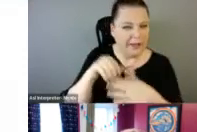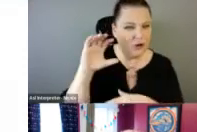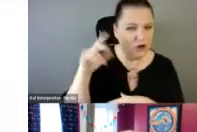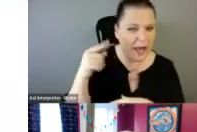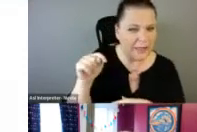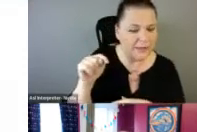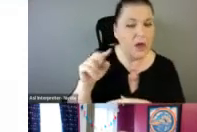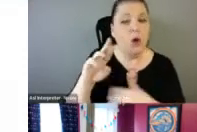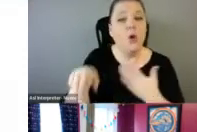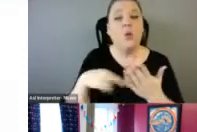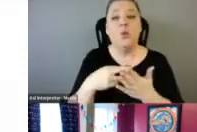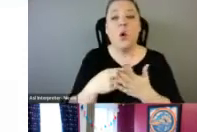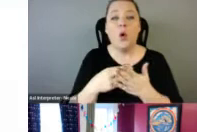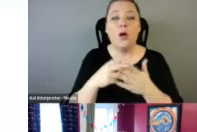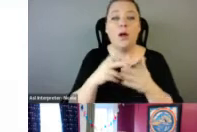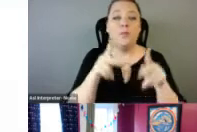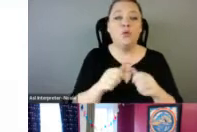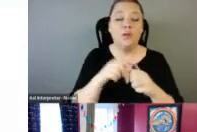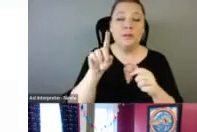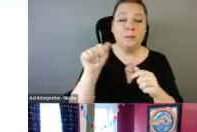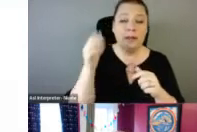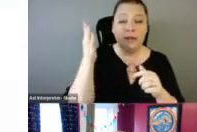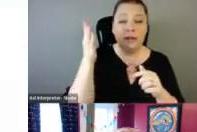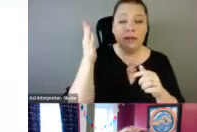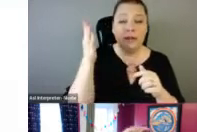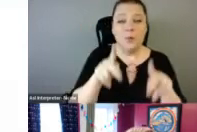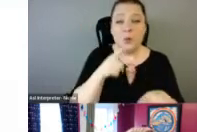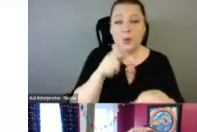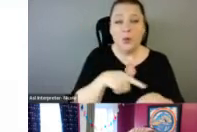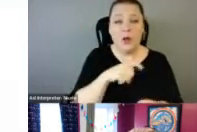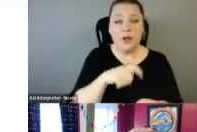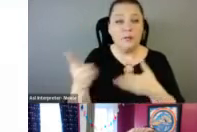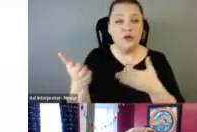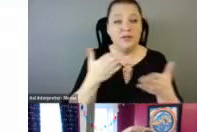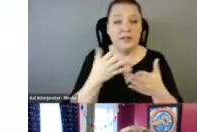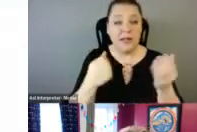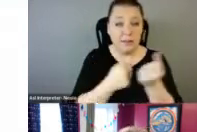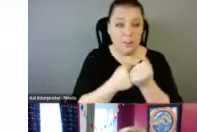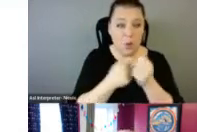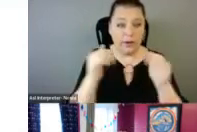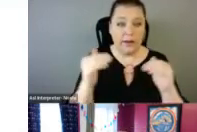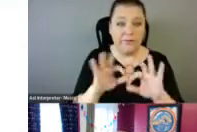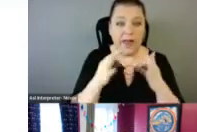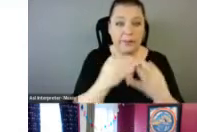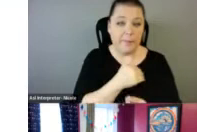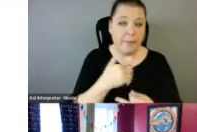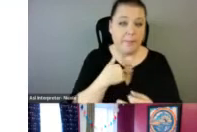are a person with a disability or a person who uses long term services and supports, family member or loved one of someone